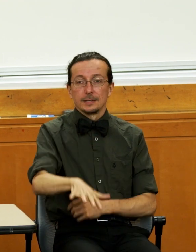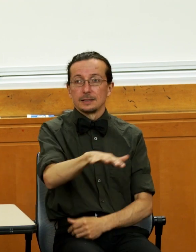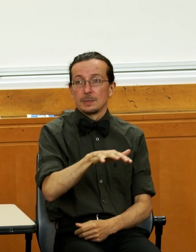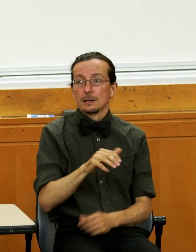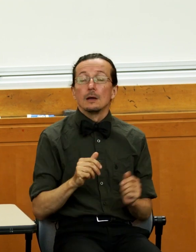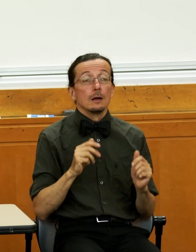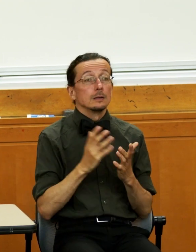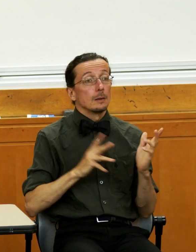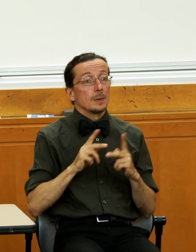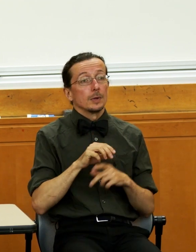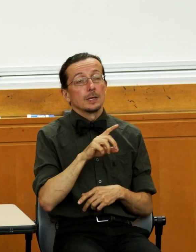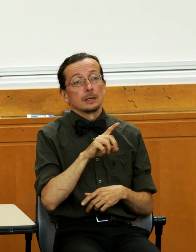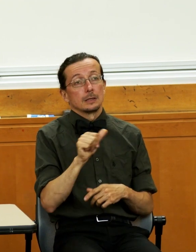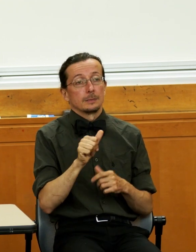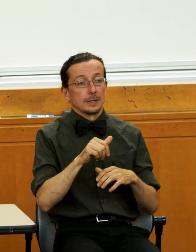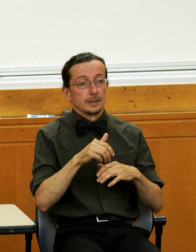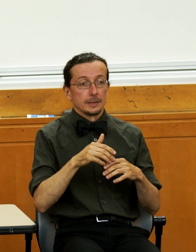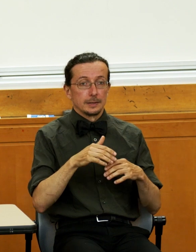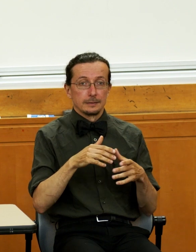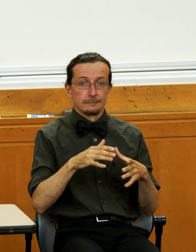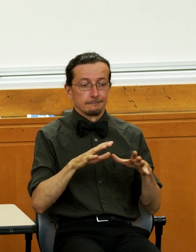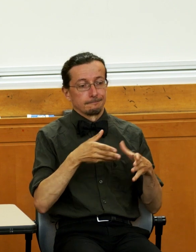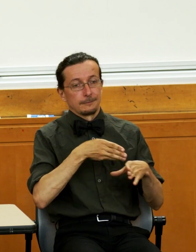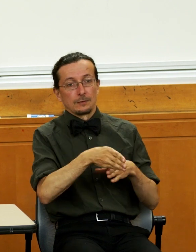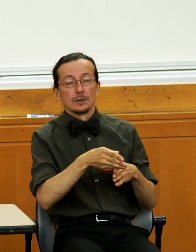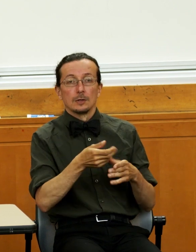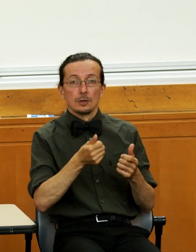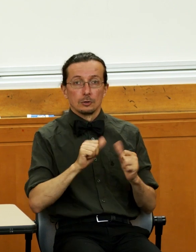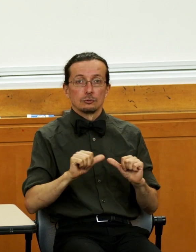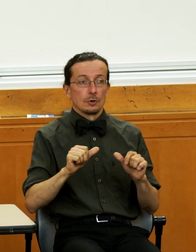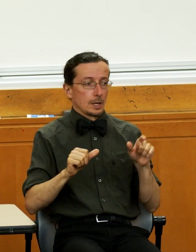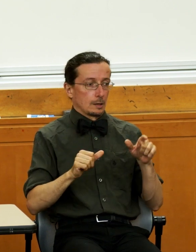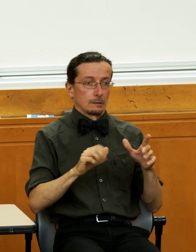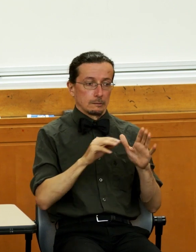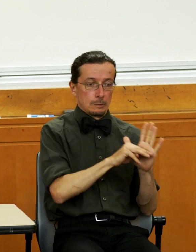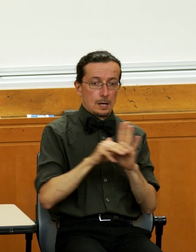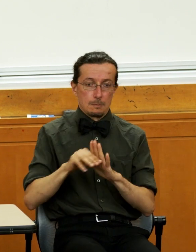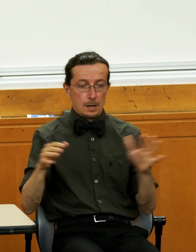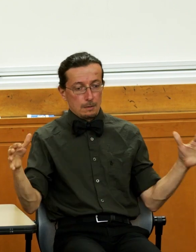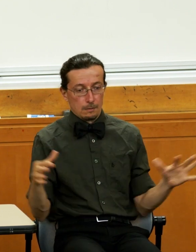space, who are trying to sort of bridge the gap between both of those models because the fact is,